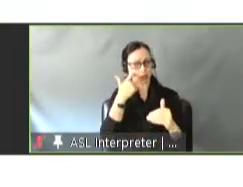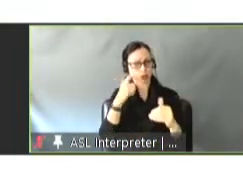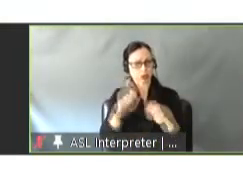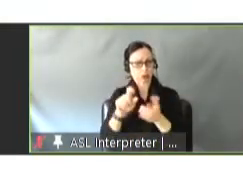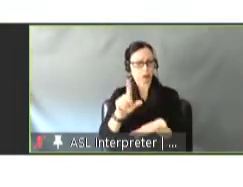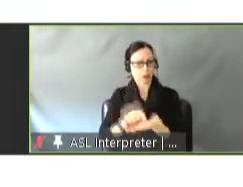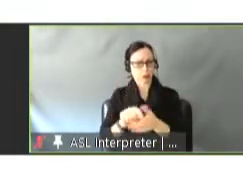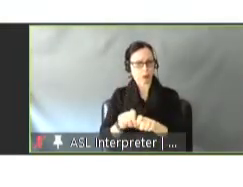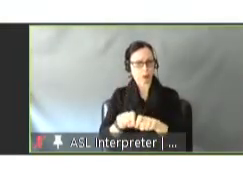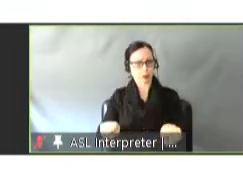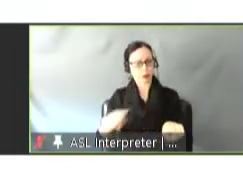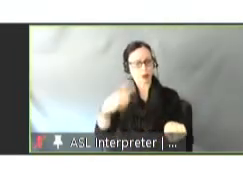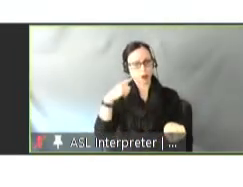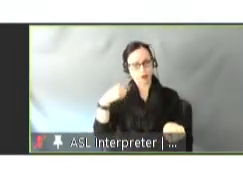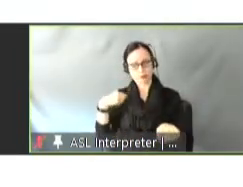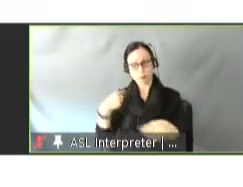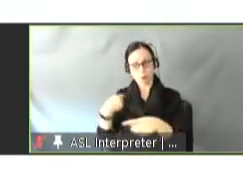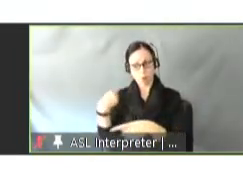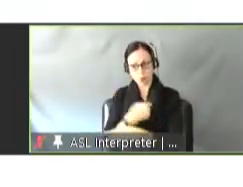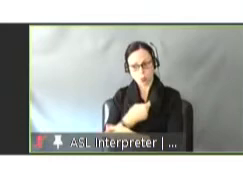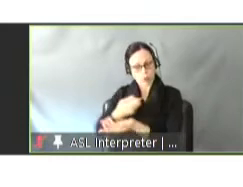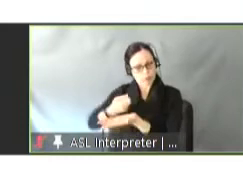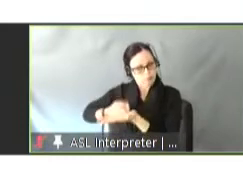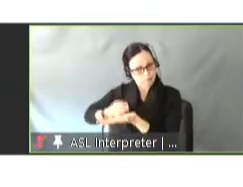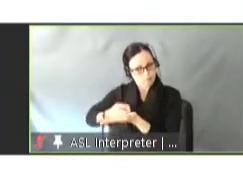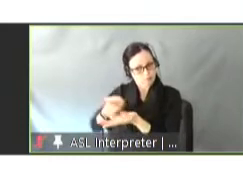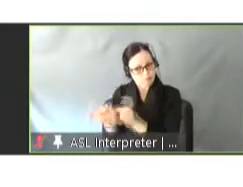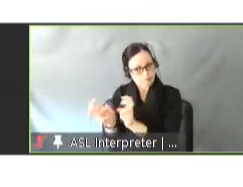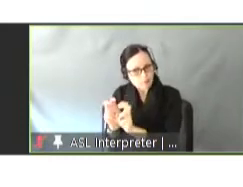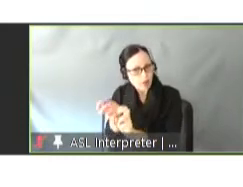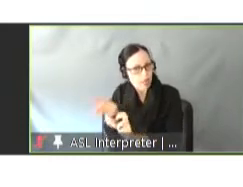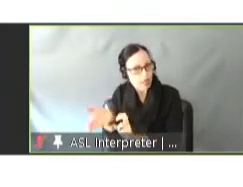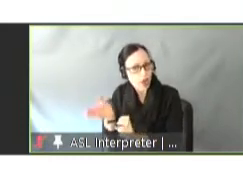all of us collaborating at the Vaccine Research Center, the first author being